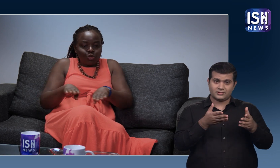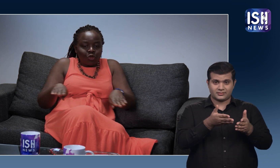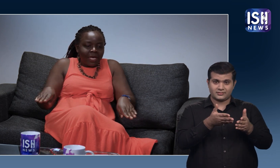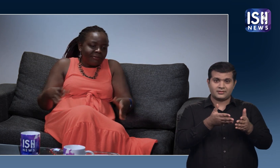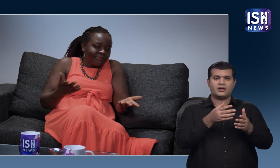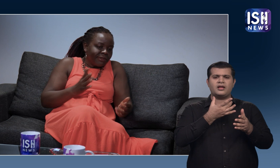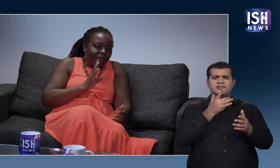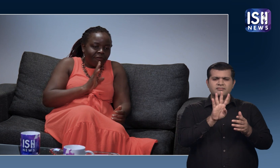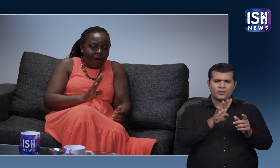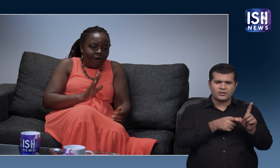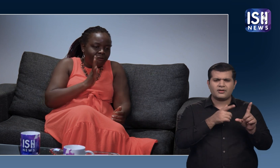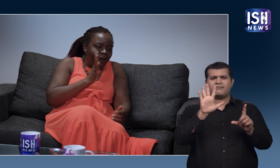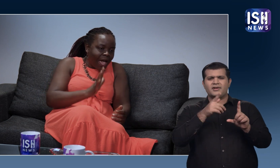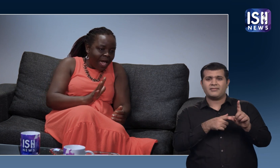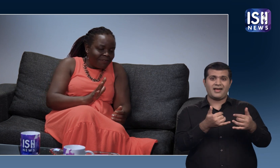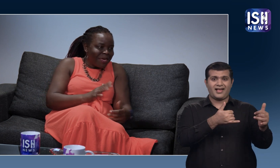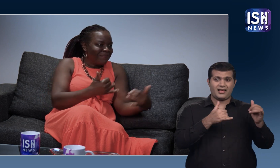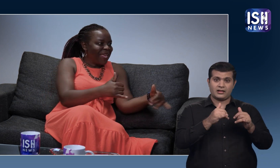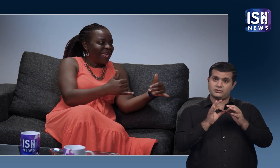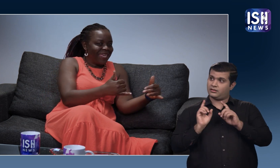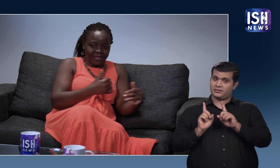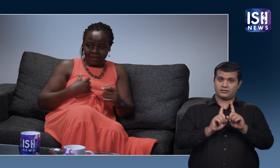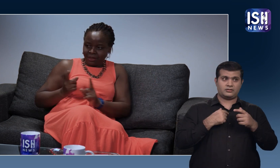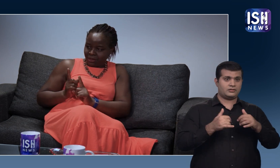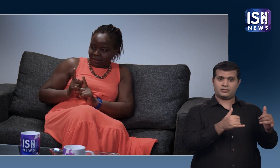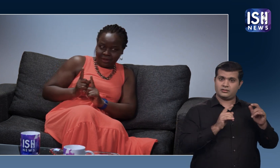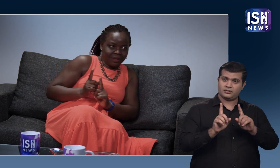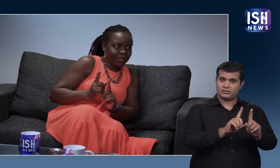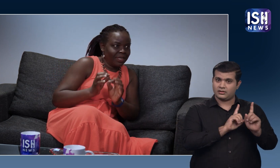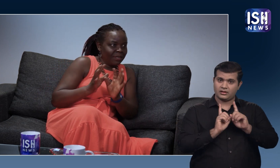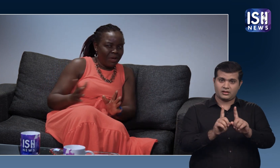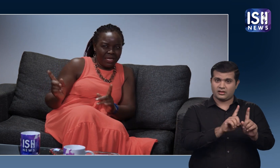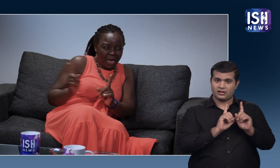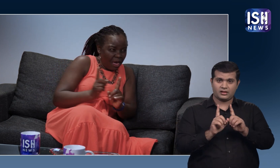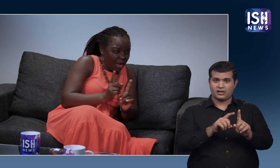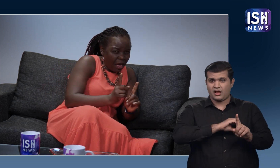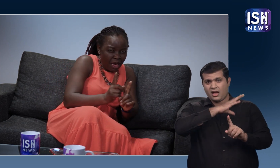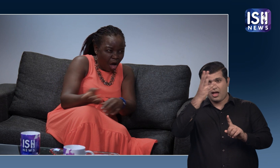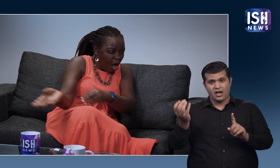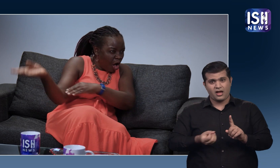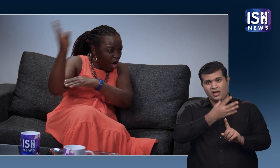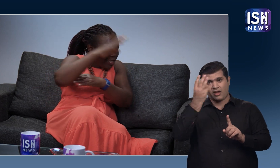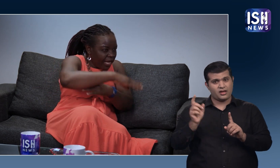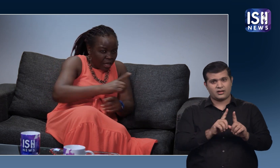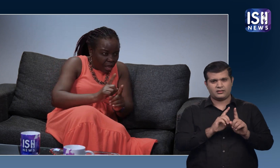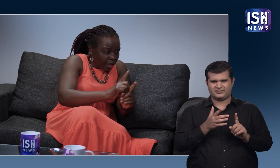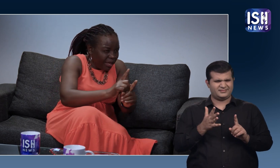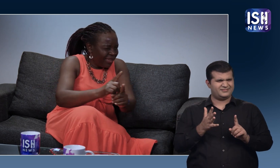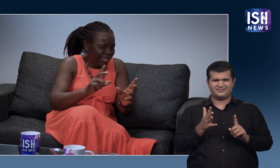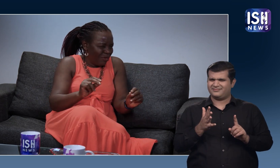It is impossible for Deaf to play with children of 4-5 years old, while having the interpreter with them all the time.